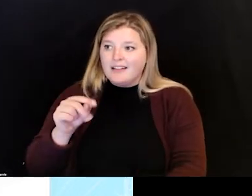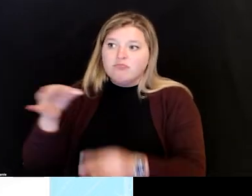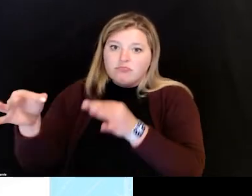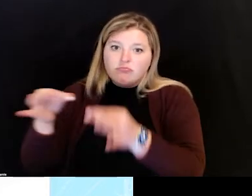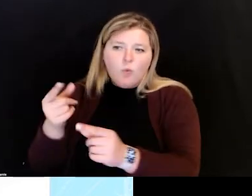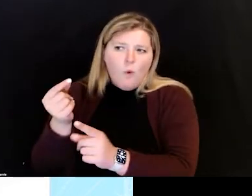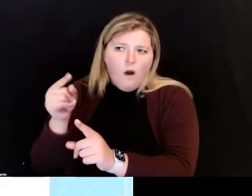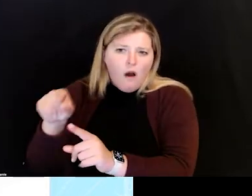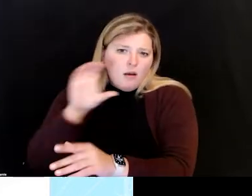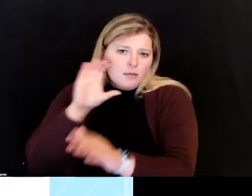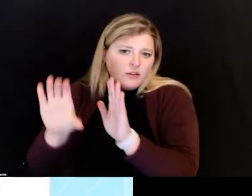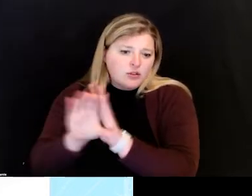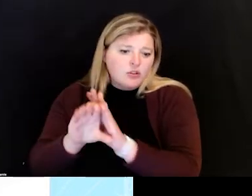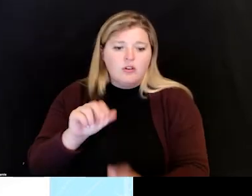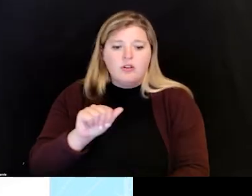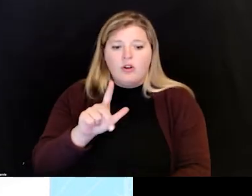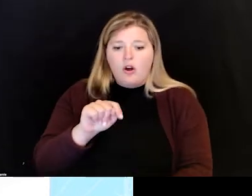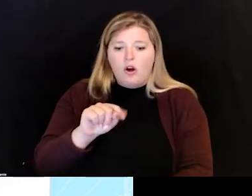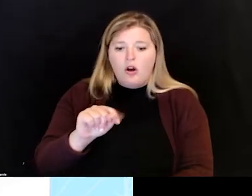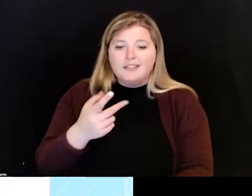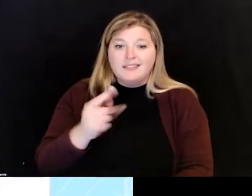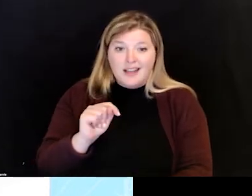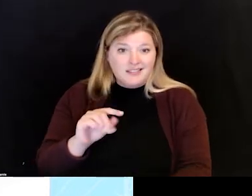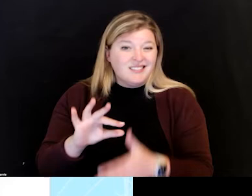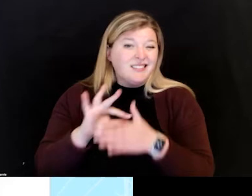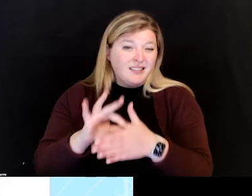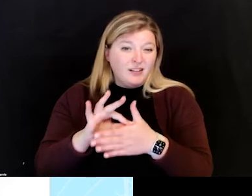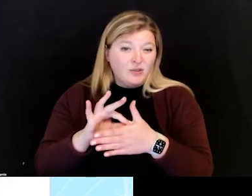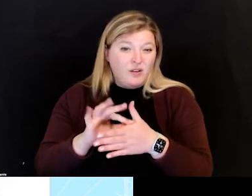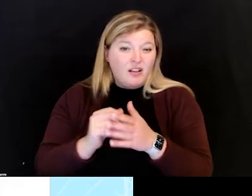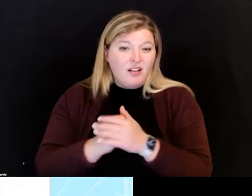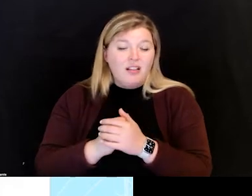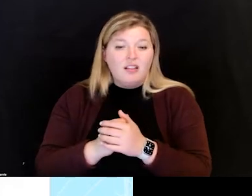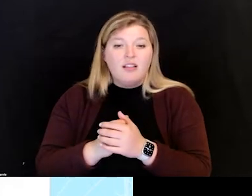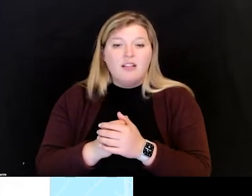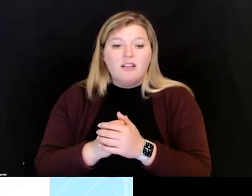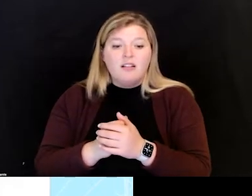Alt text is contextual. You can have the same image, and depending on the purpose